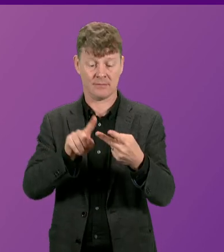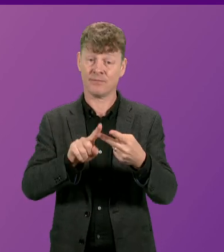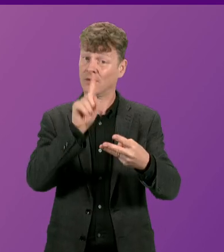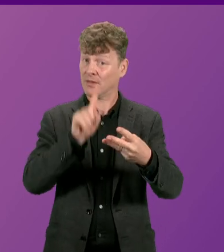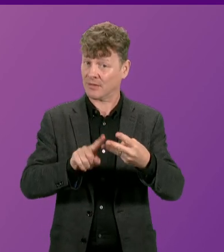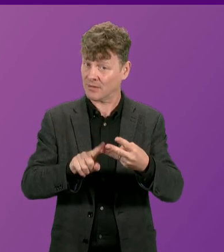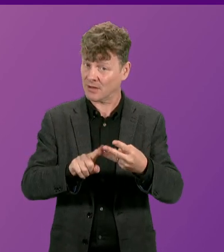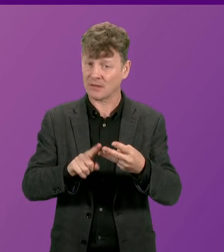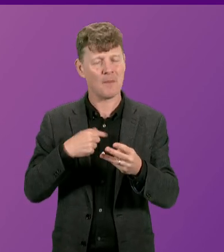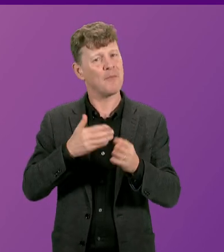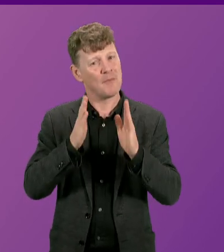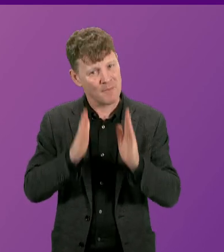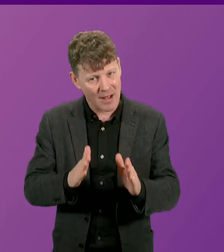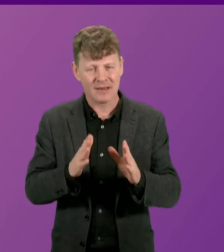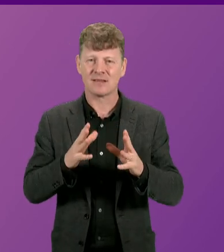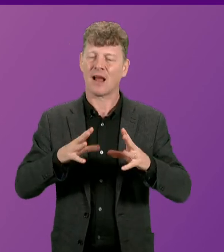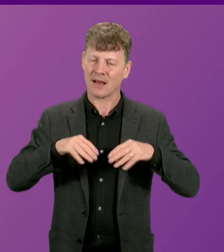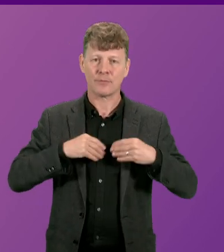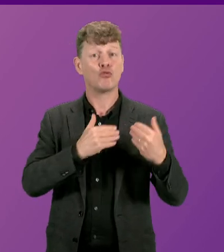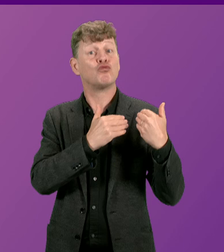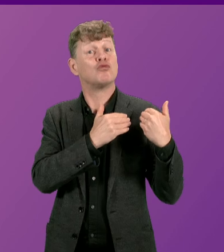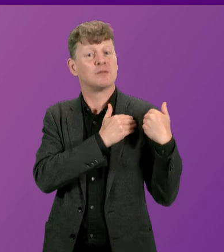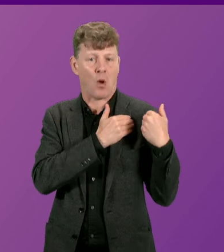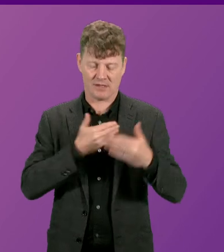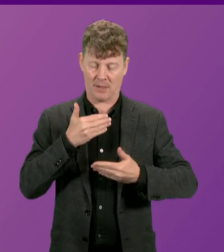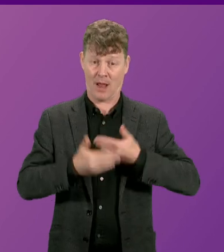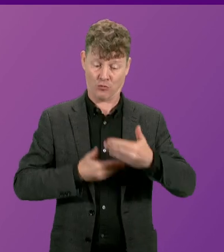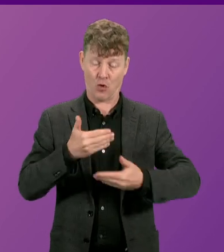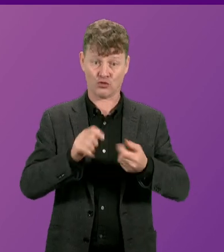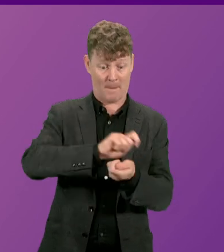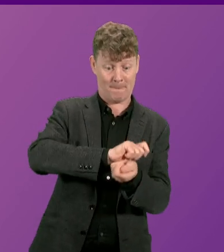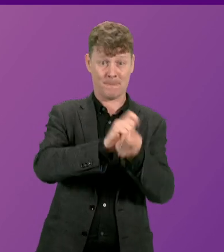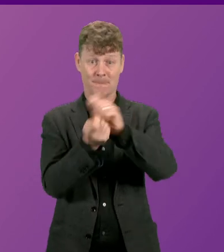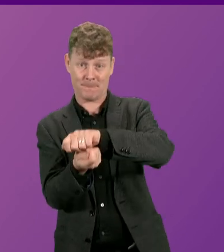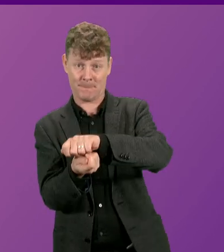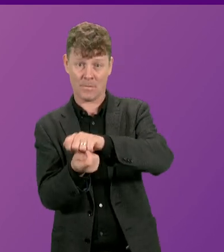we must take a responsible approach to managing the transition to net zero.